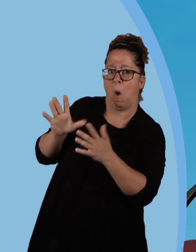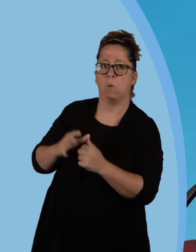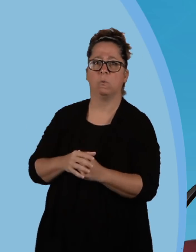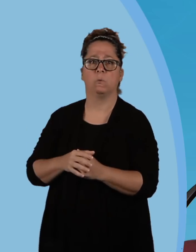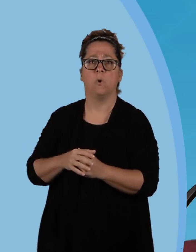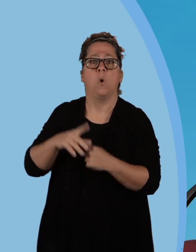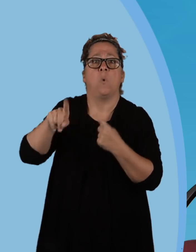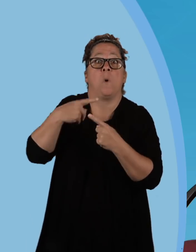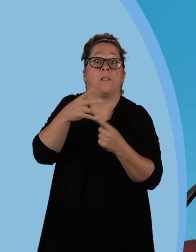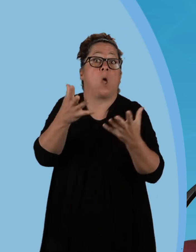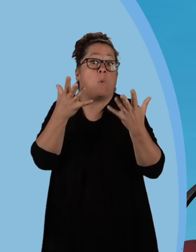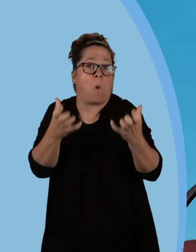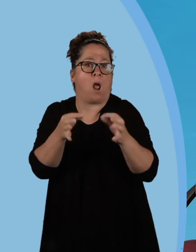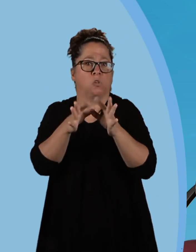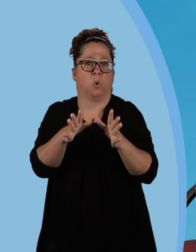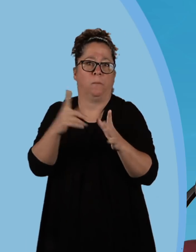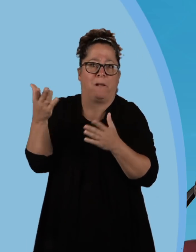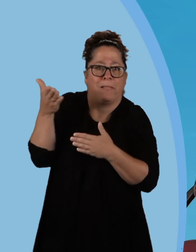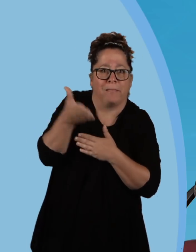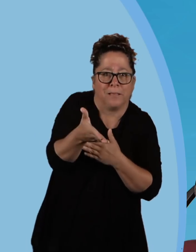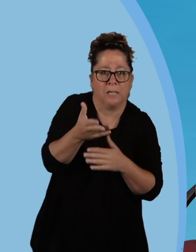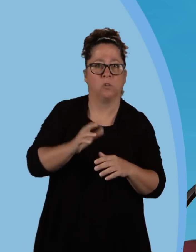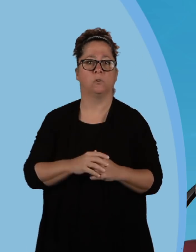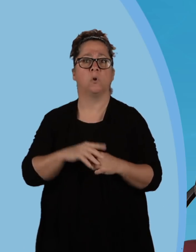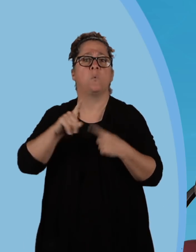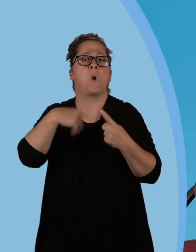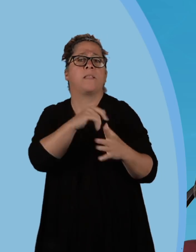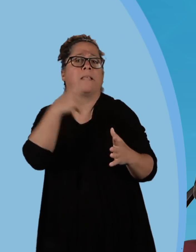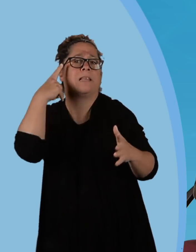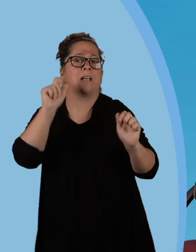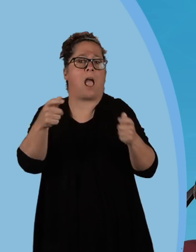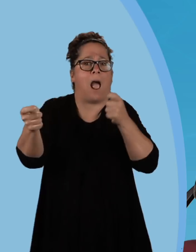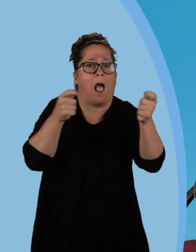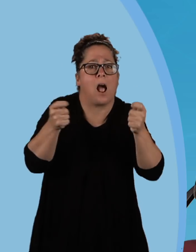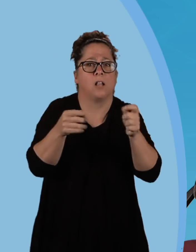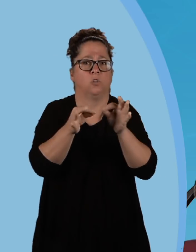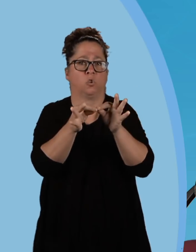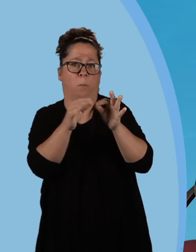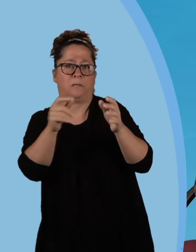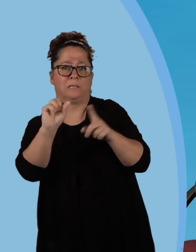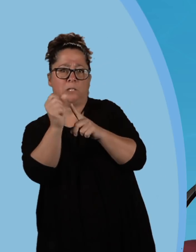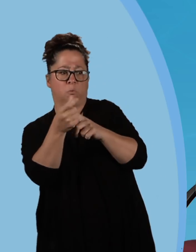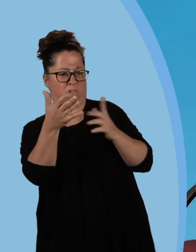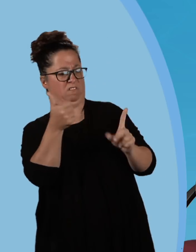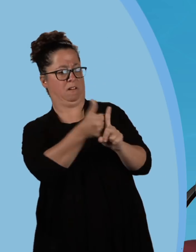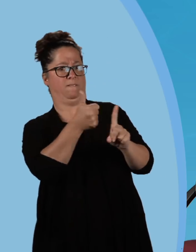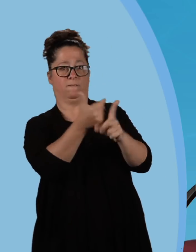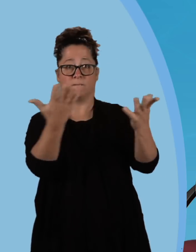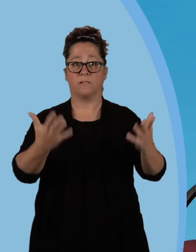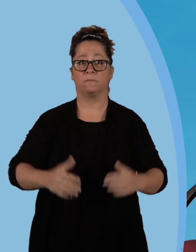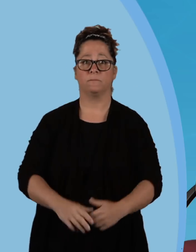when they want the interpreter to be there, when they think they can handle an interpreting situation by themselves.